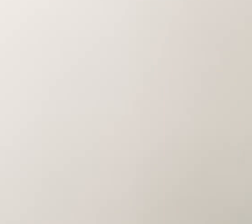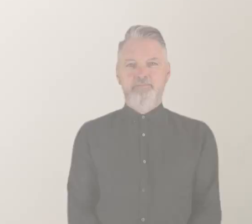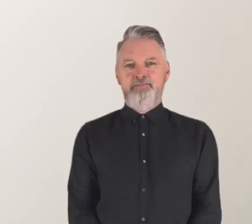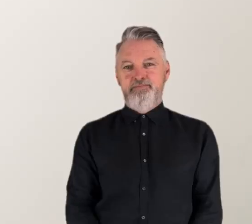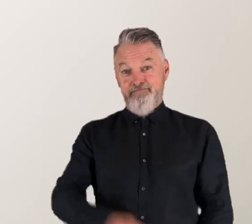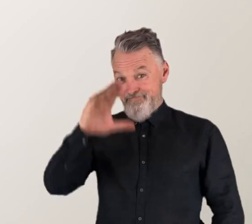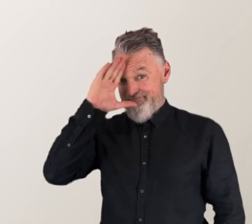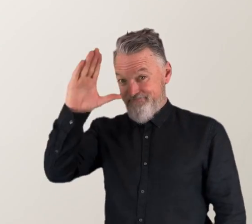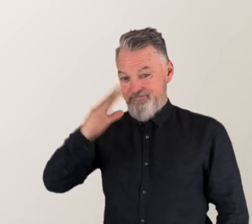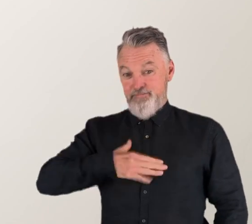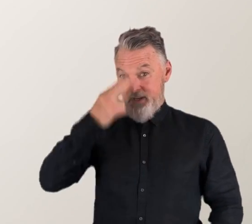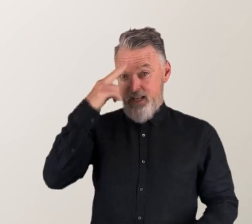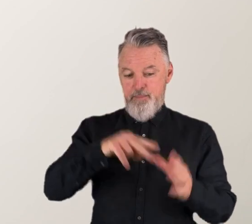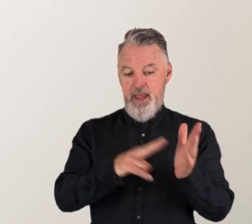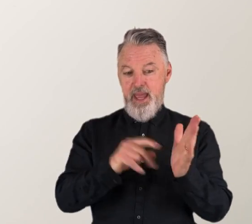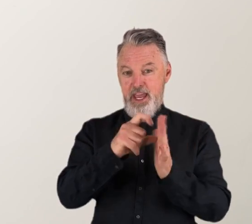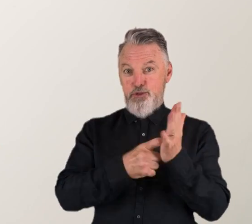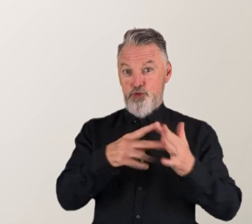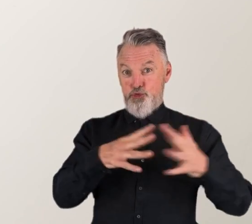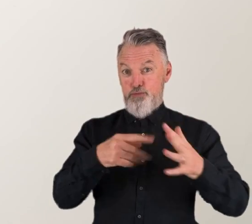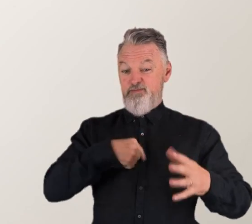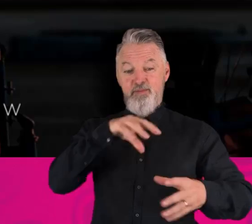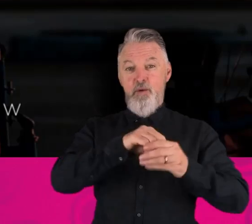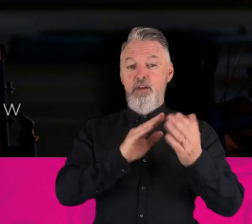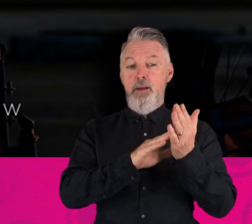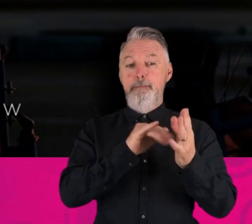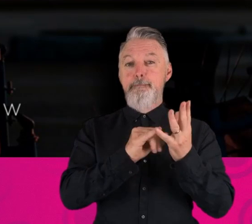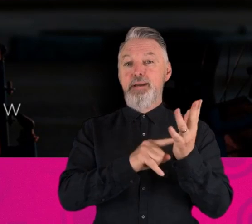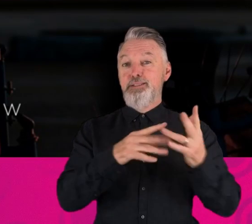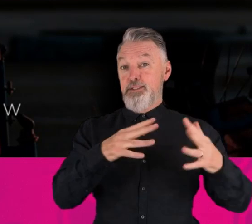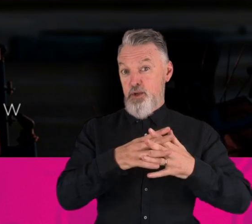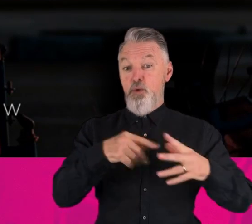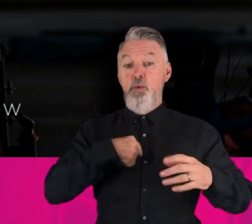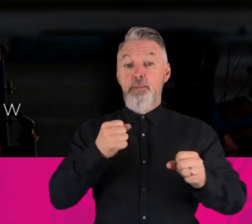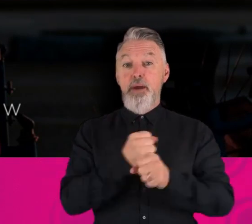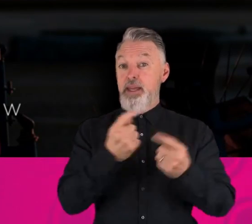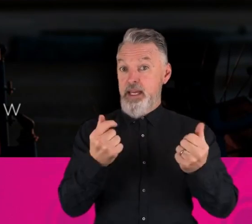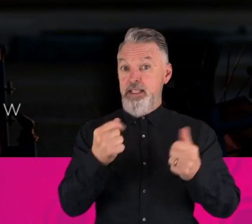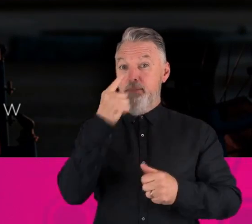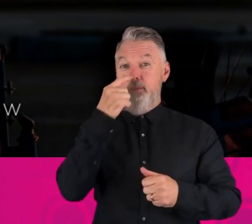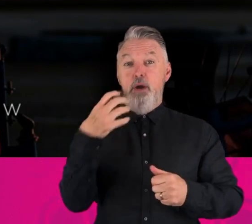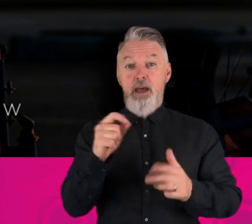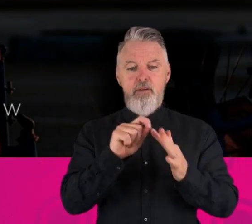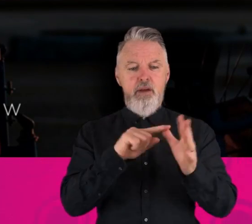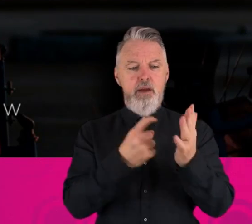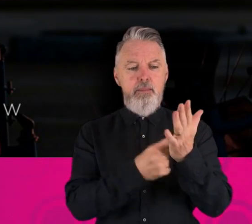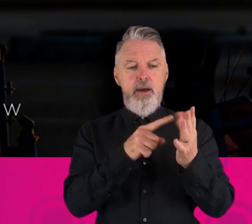Hi. My name’s Andrew. I’m part of Maslow We make it easy for people living with paralysis to manage care and rehab